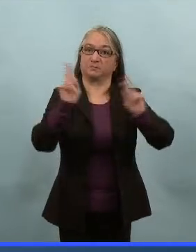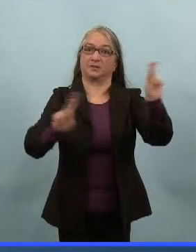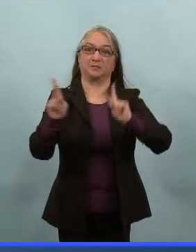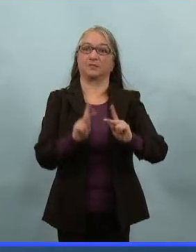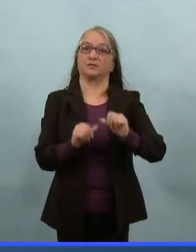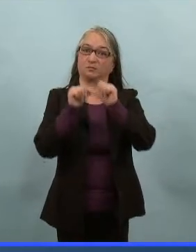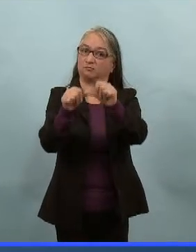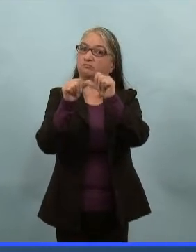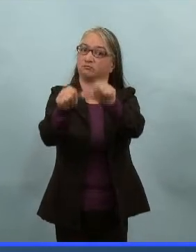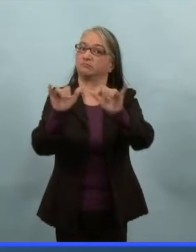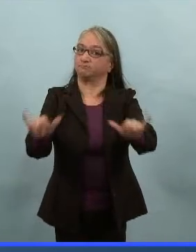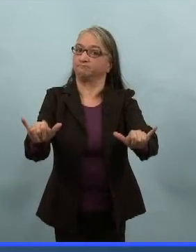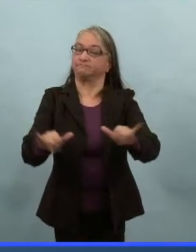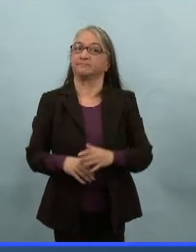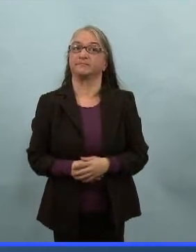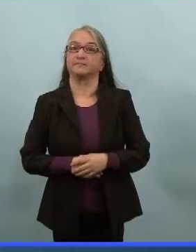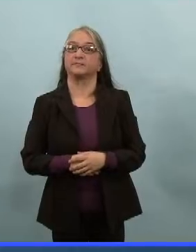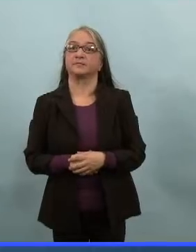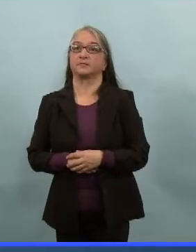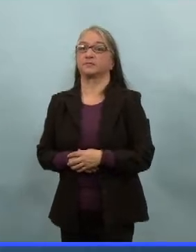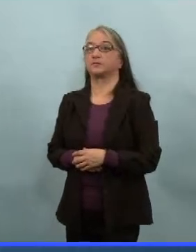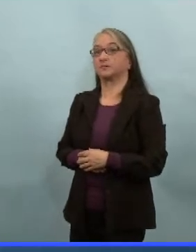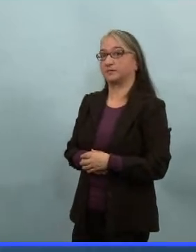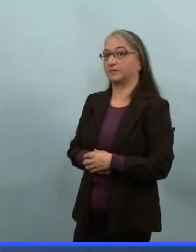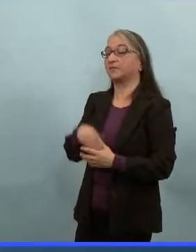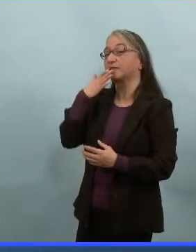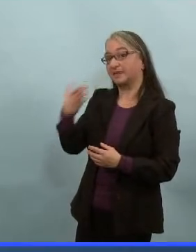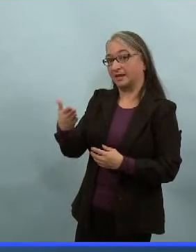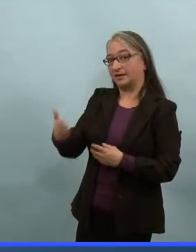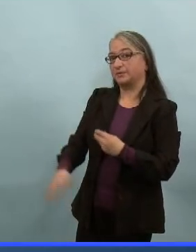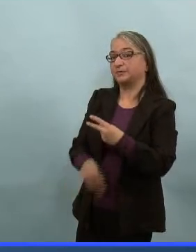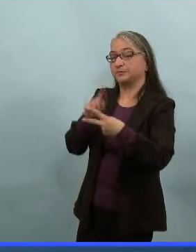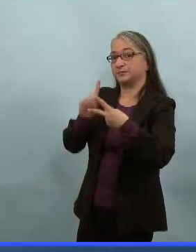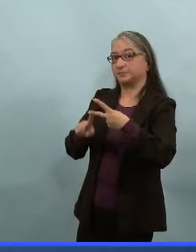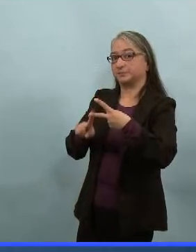okay thank you for that um and i think there's a lot of business owners right now they're kind